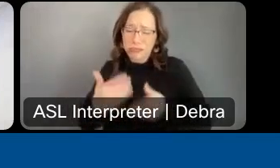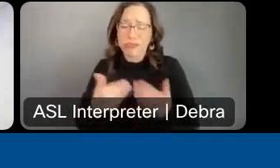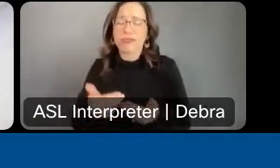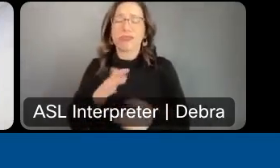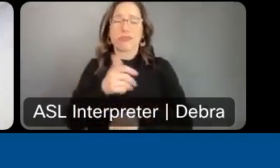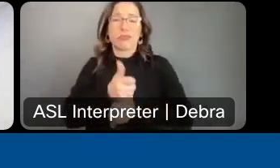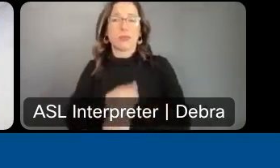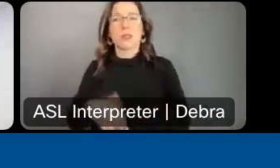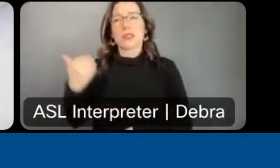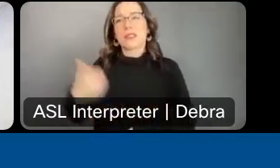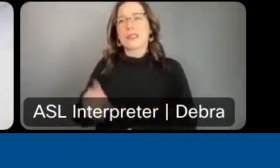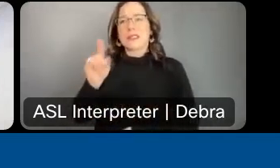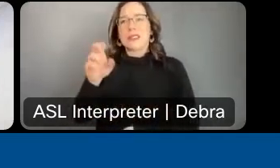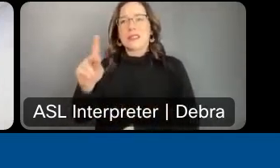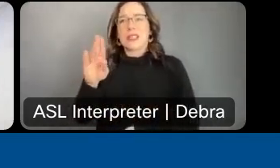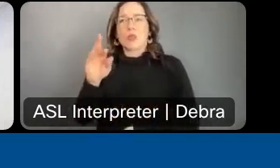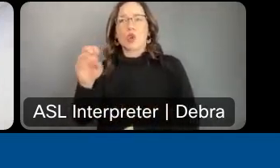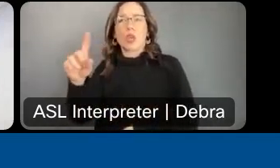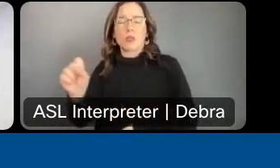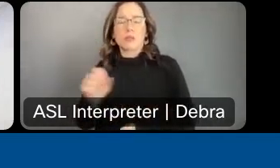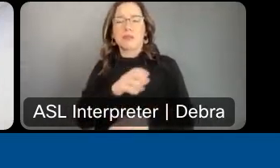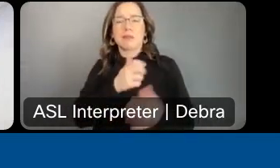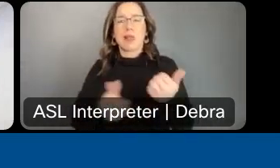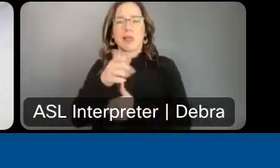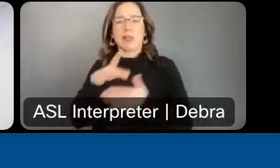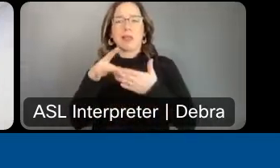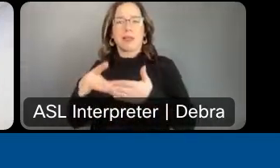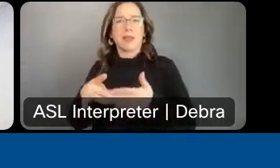My name is Dick Brooks. I'm the lead software engineer at Business Cyber Guardian.